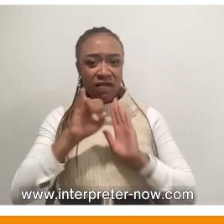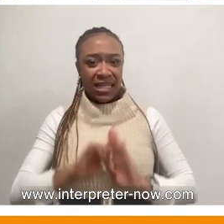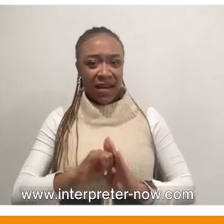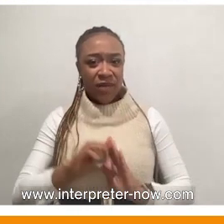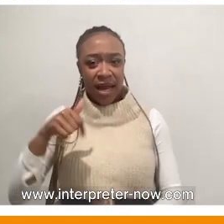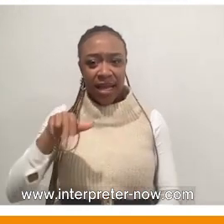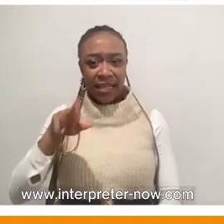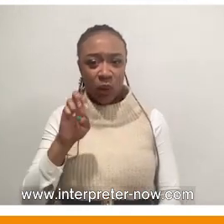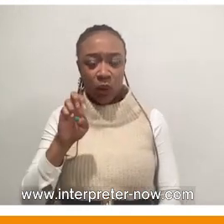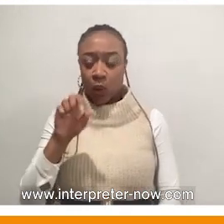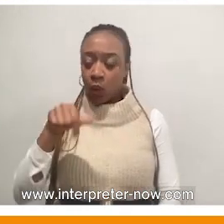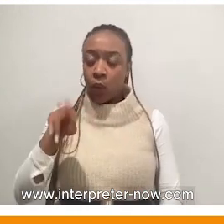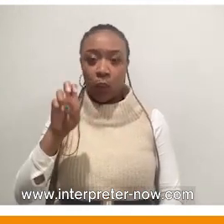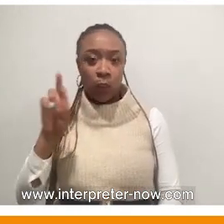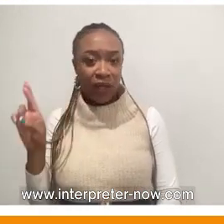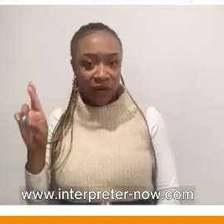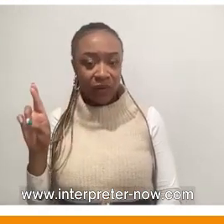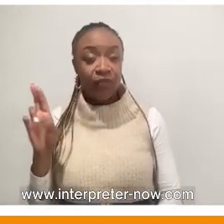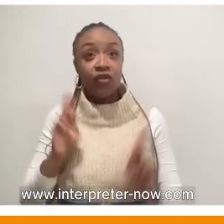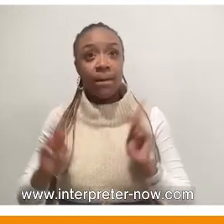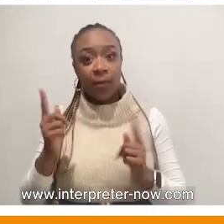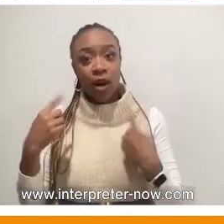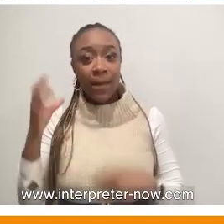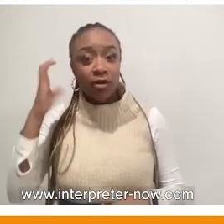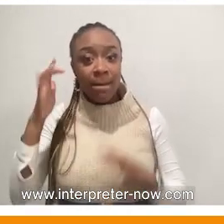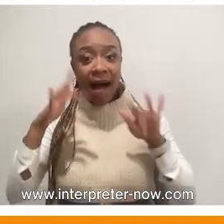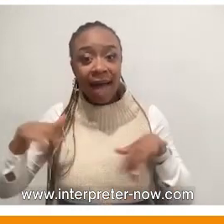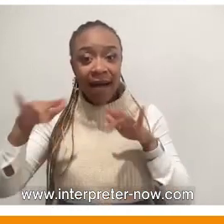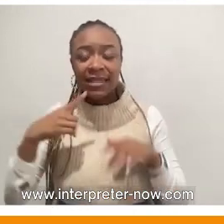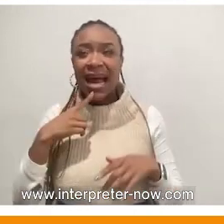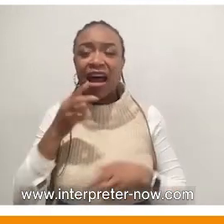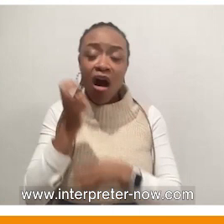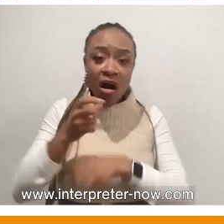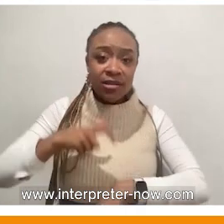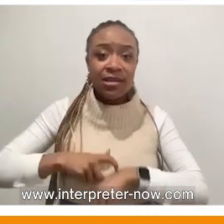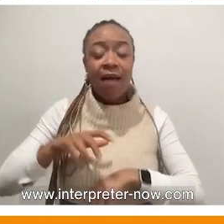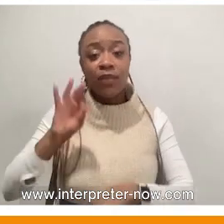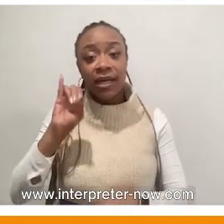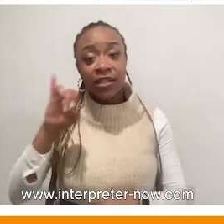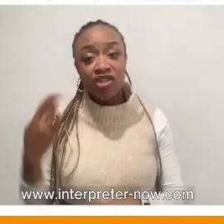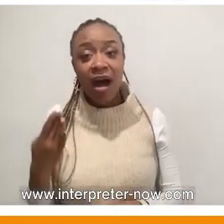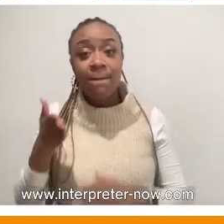So for people to come on the podcast and say, I had a hard time finding a job after college.